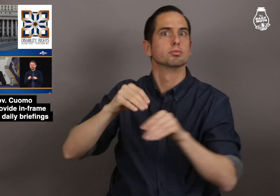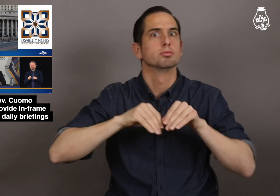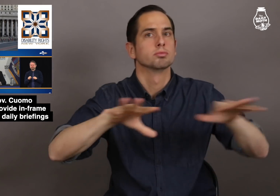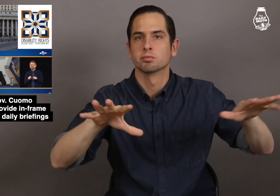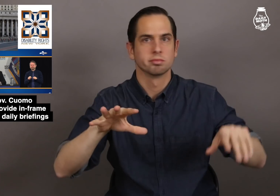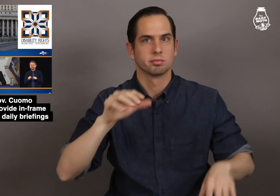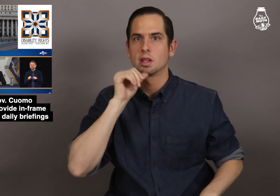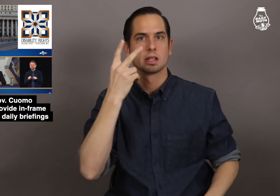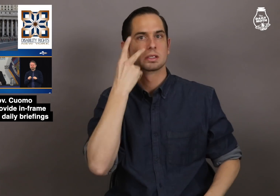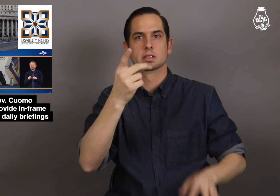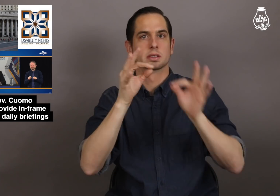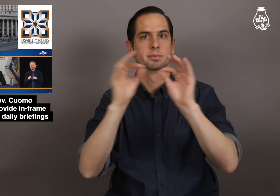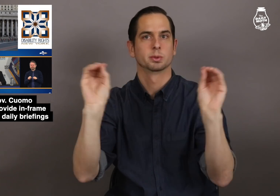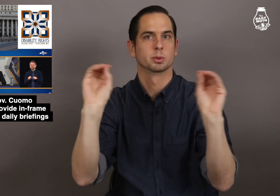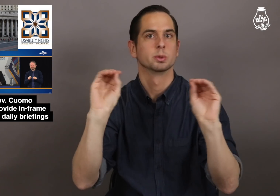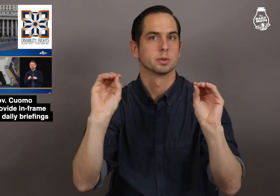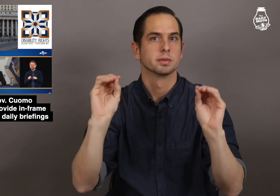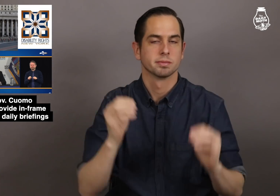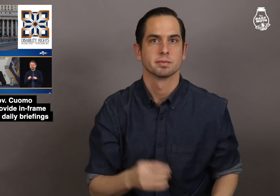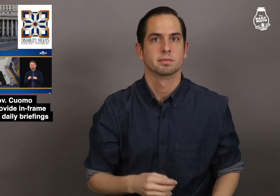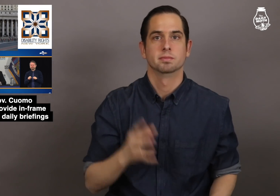who broadcast it.